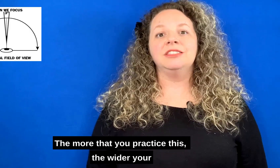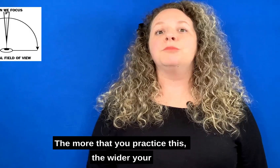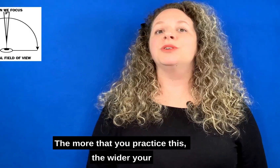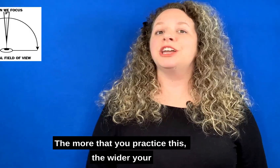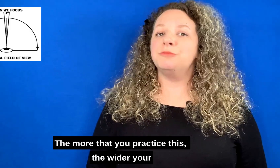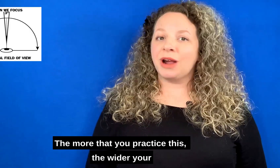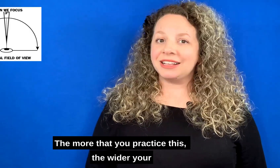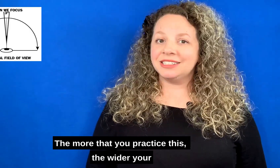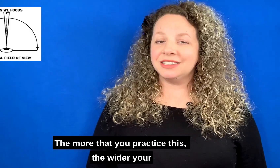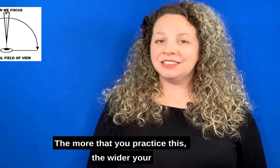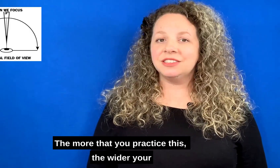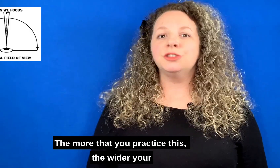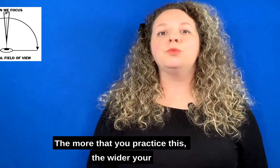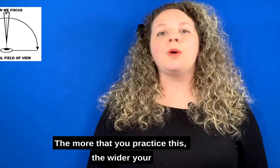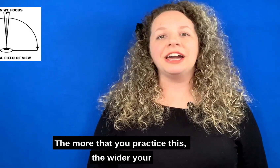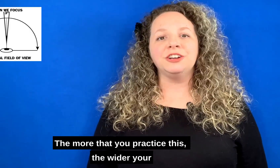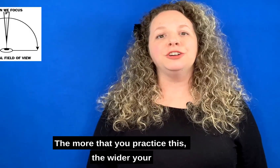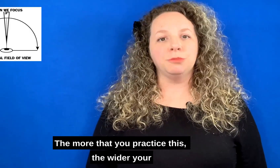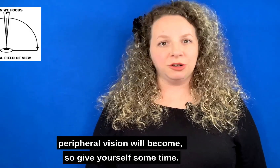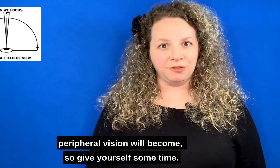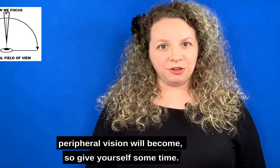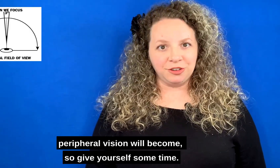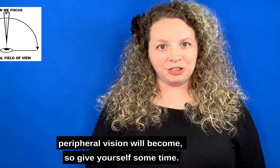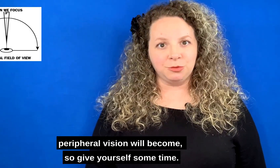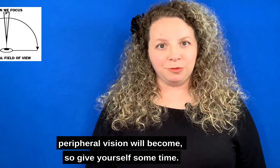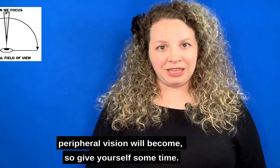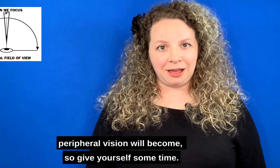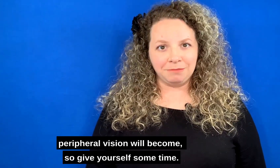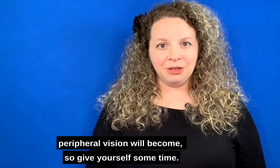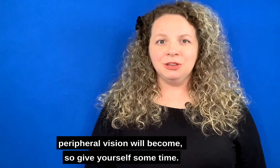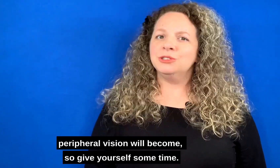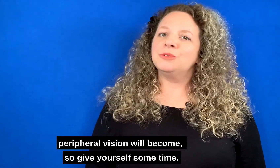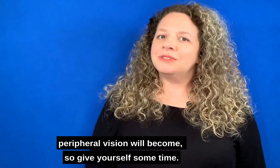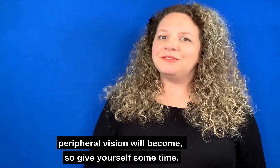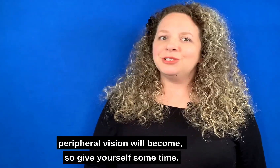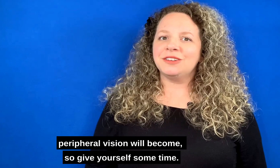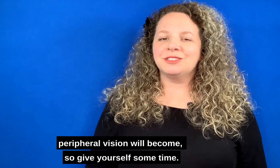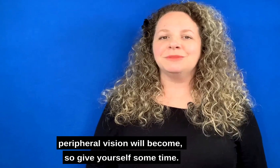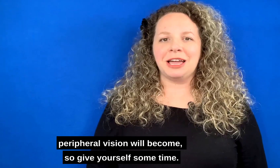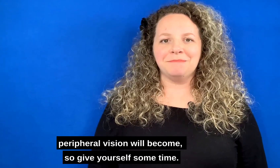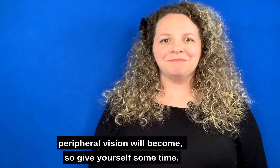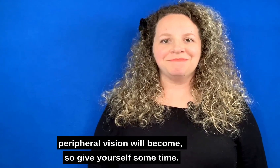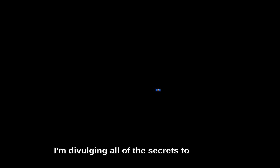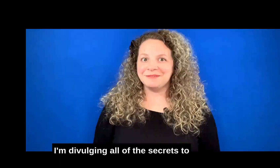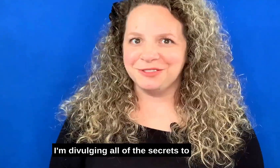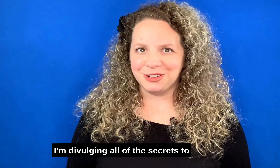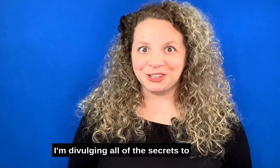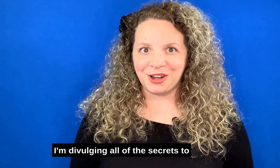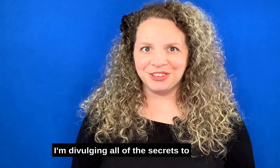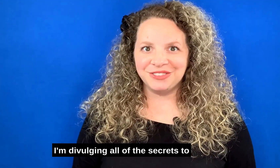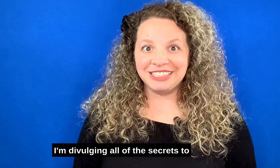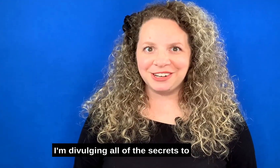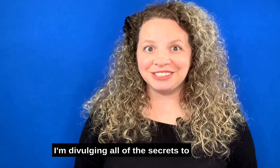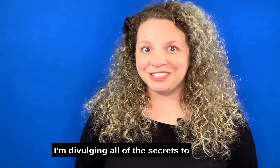The more you practice this, the wider your peripheral vision will become. So give yourself some time. I’m divulging all of the secrets